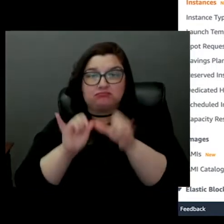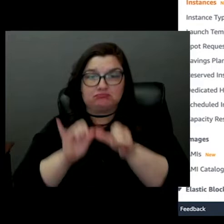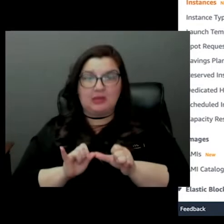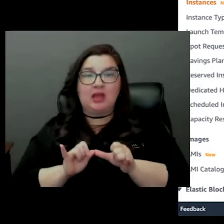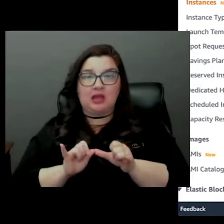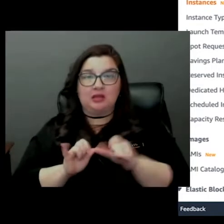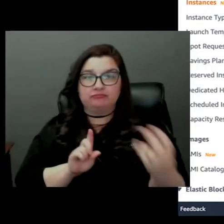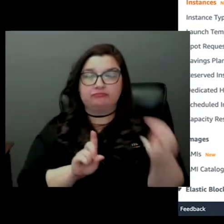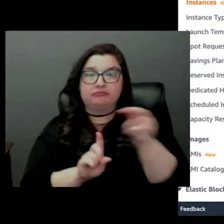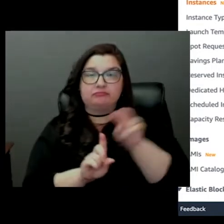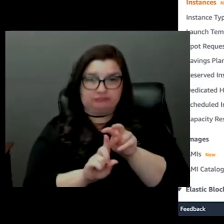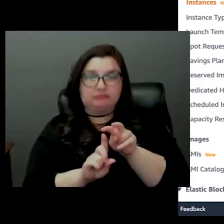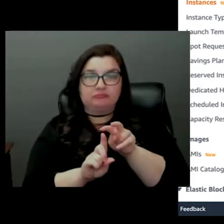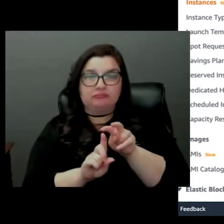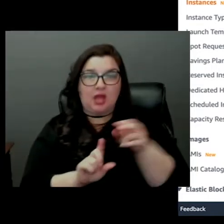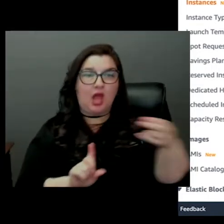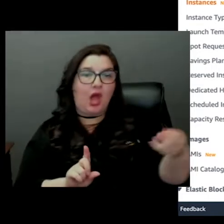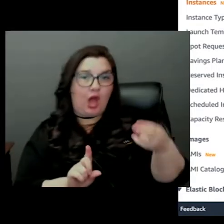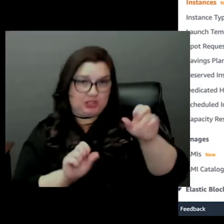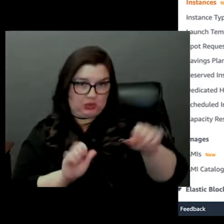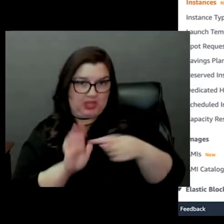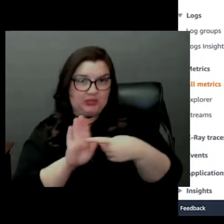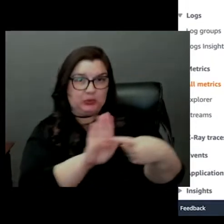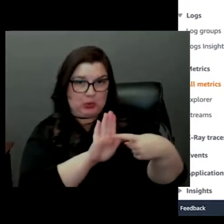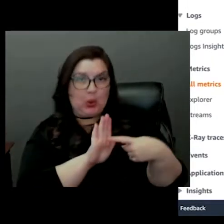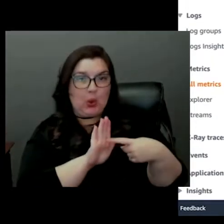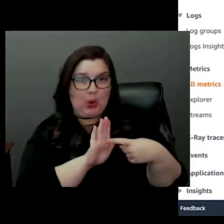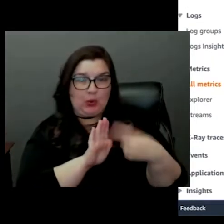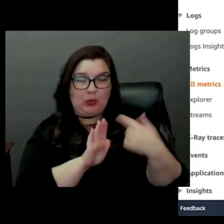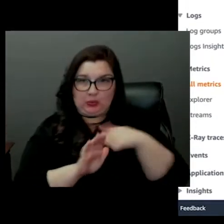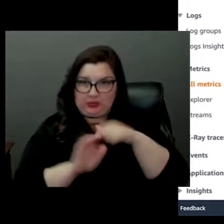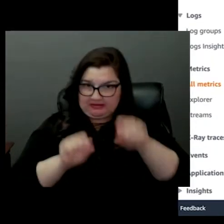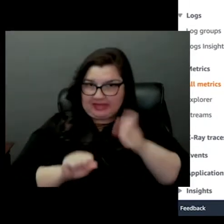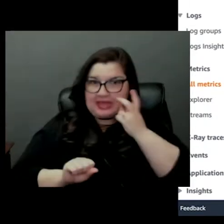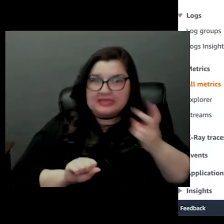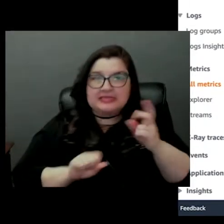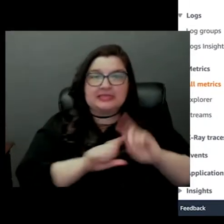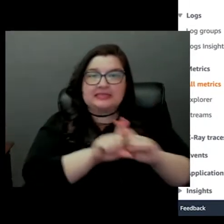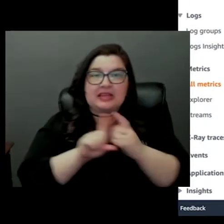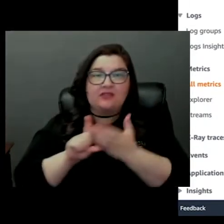Hanzhoo can also show us some of those and we can see the different things that are captured along the way.